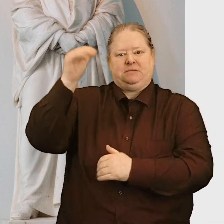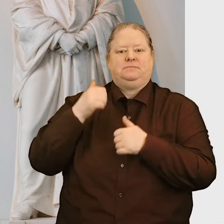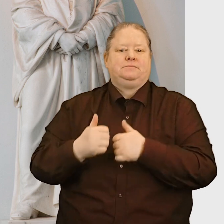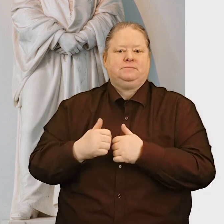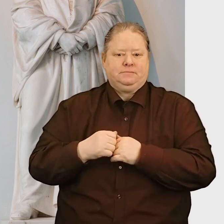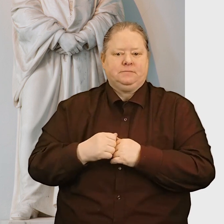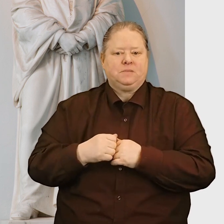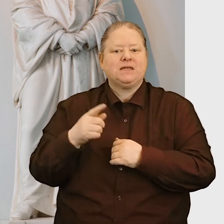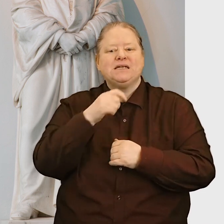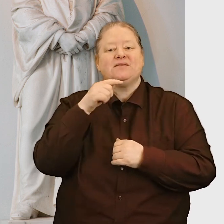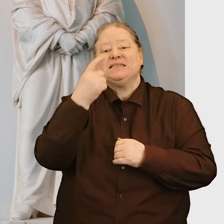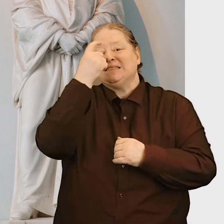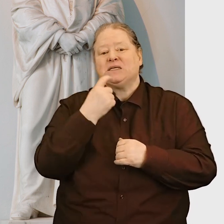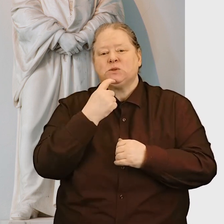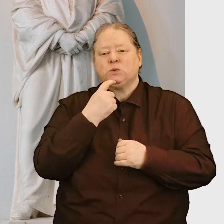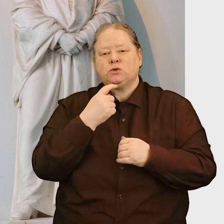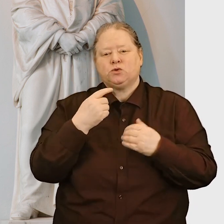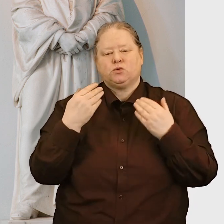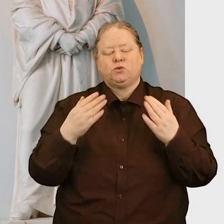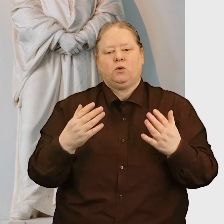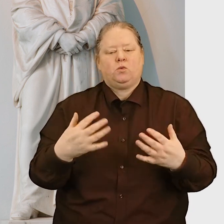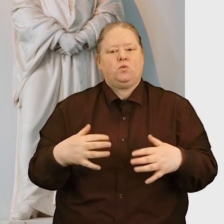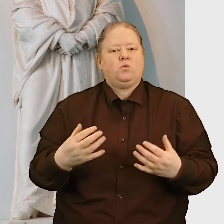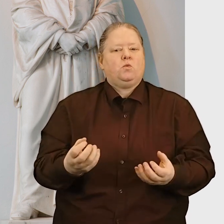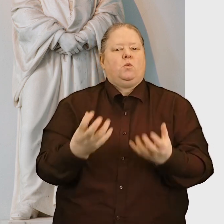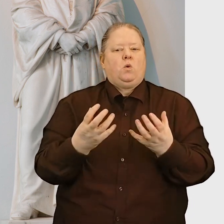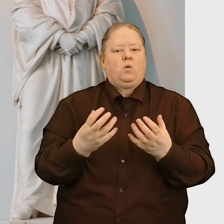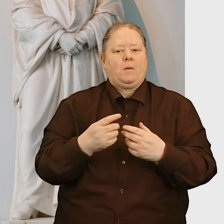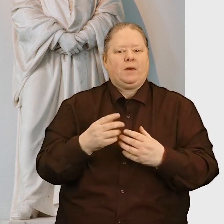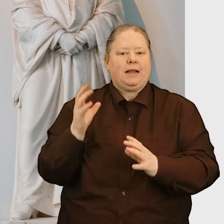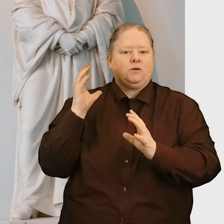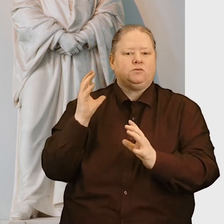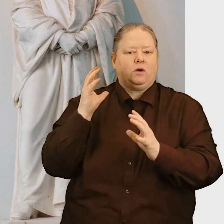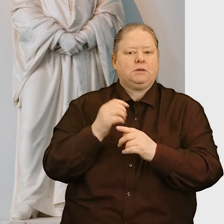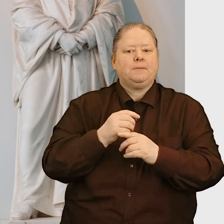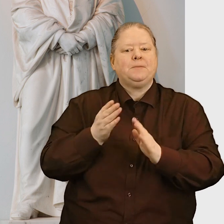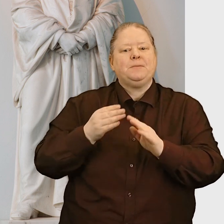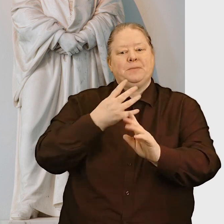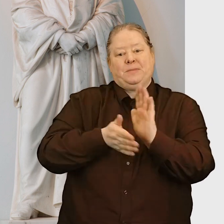And she says that the statues have emphasised the grandeur so that they may be carried across the mass of the building behind